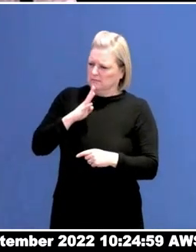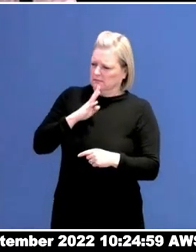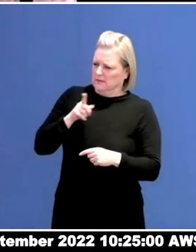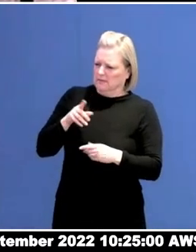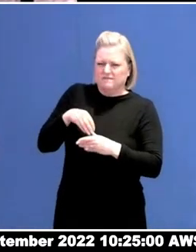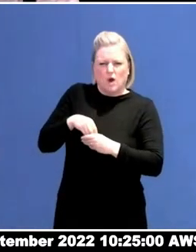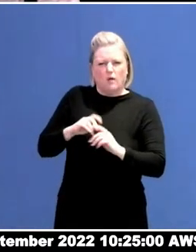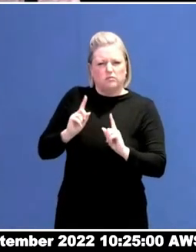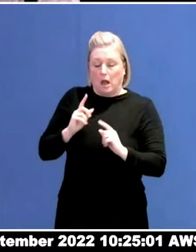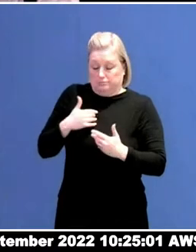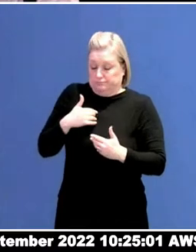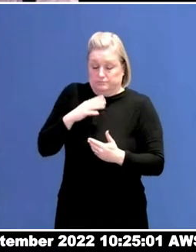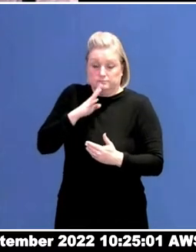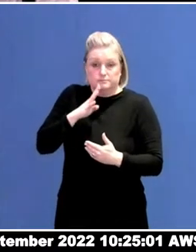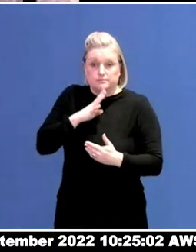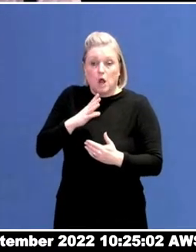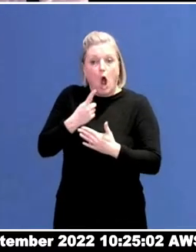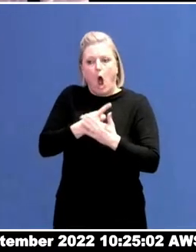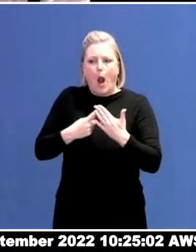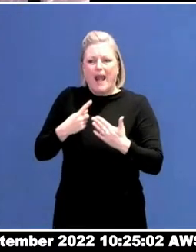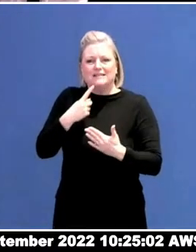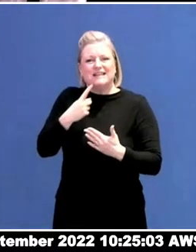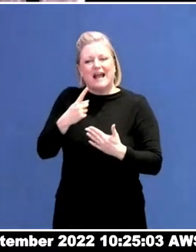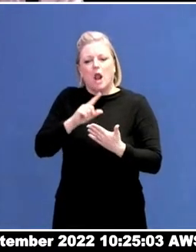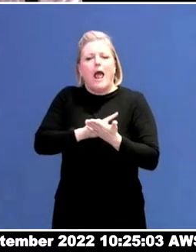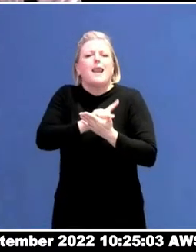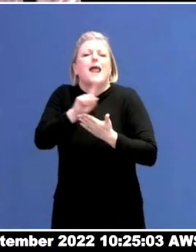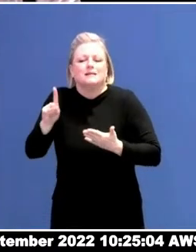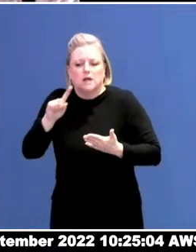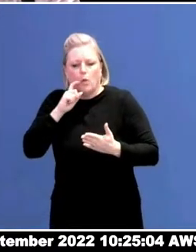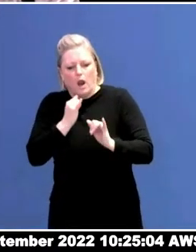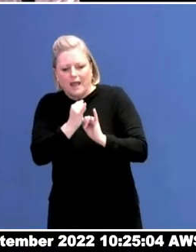the fact that they would be speaking with Aaron and awaiting the tests.